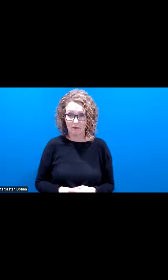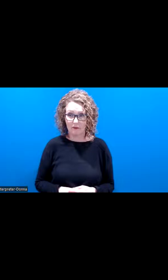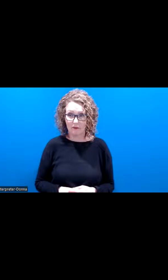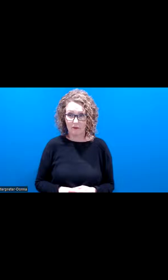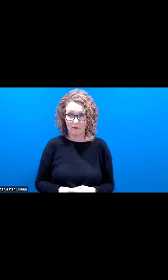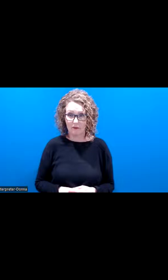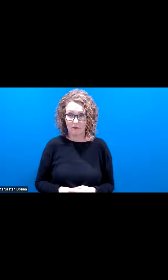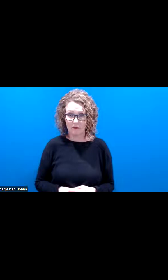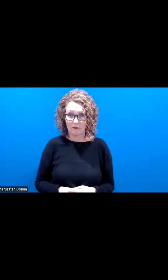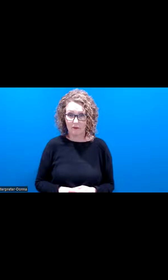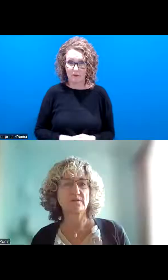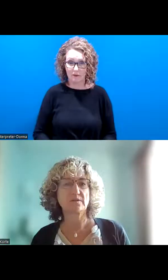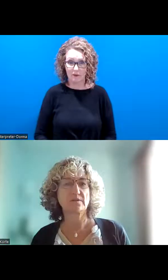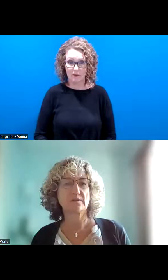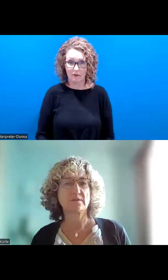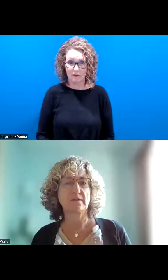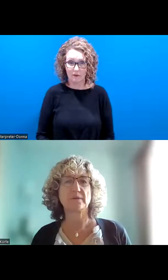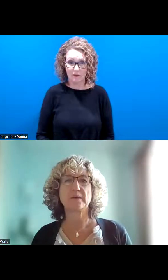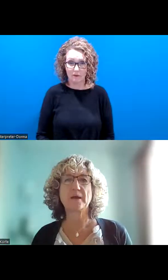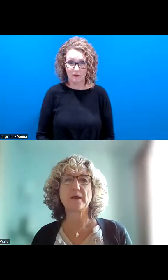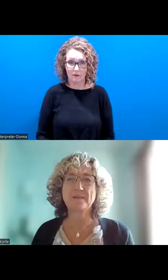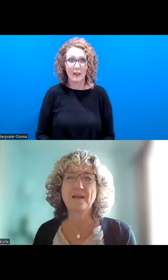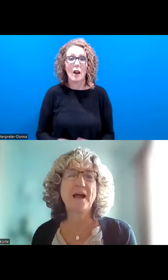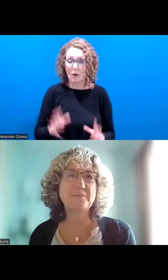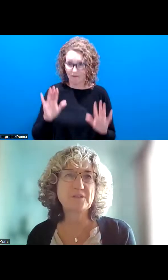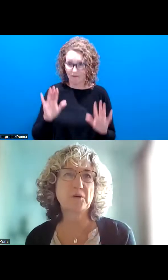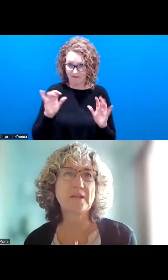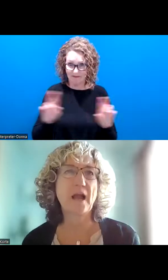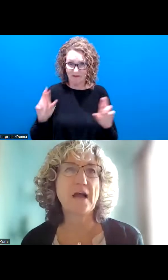private pay clients with caregivers. So it's a